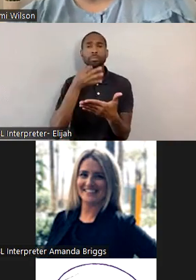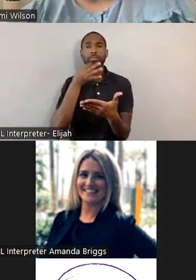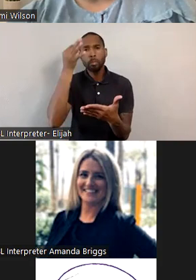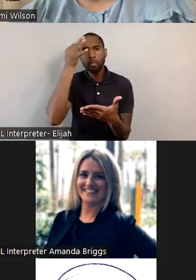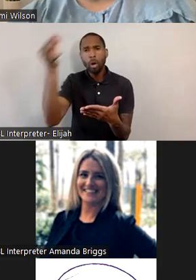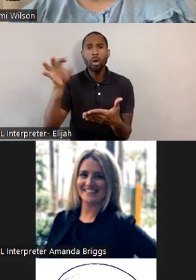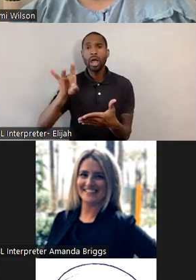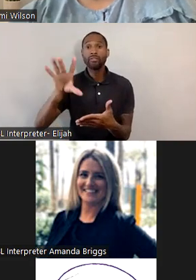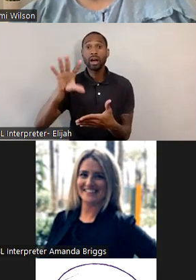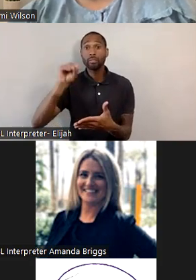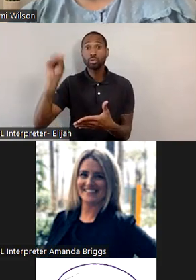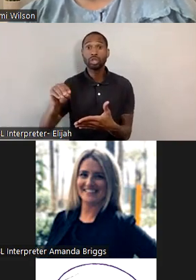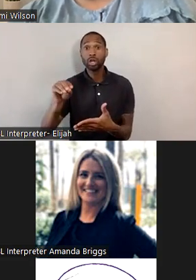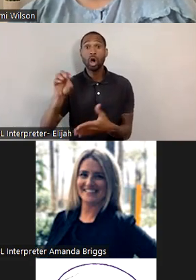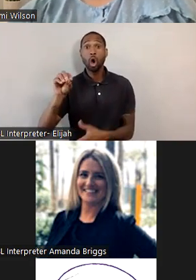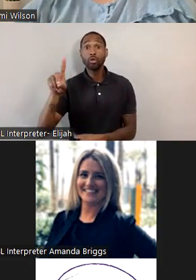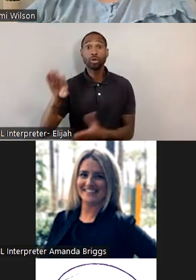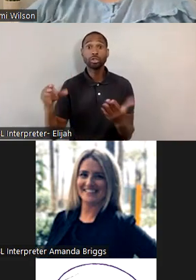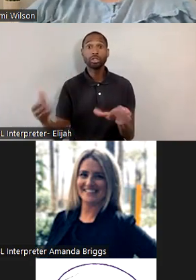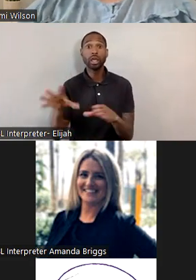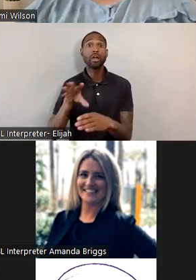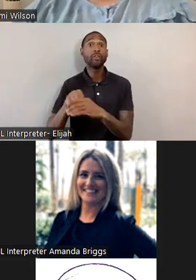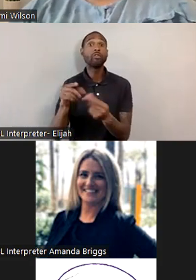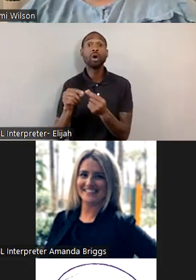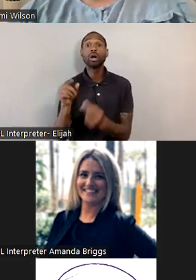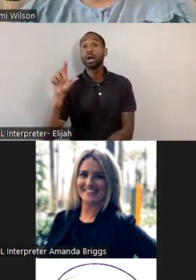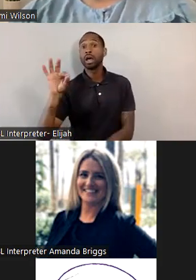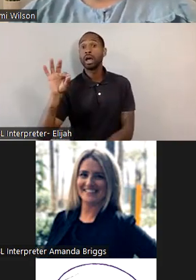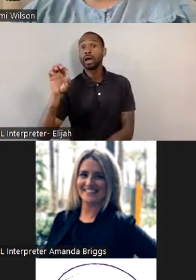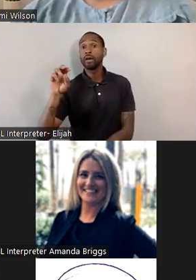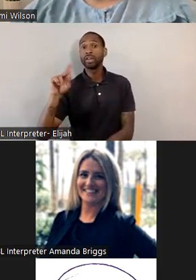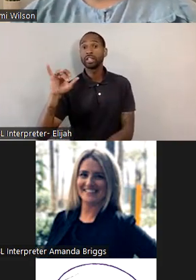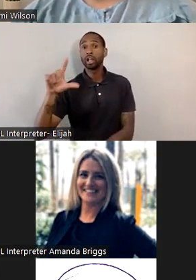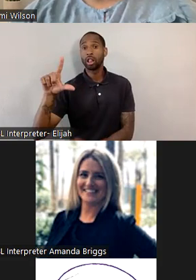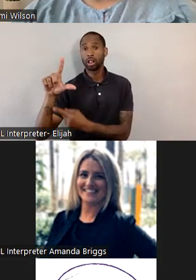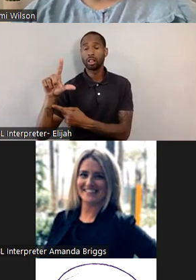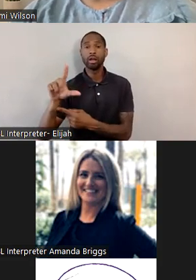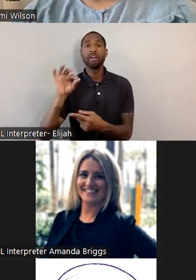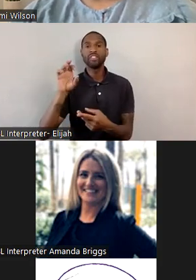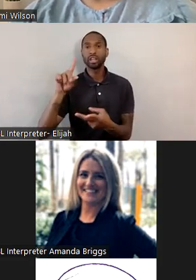deaths involved fentanyl, heroin, cocaine, or methamphetamine